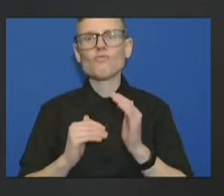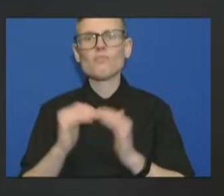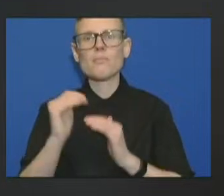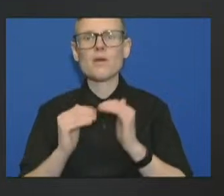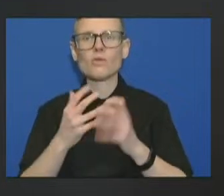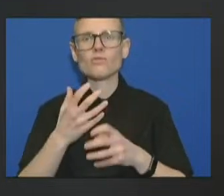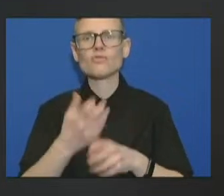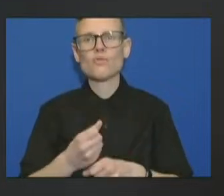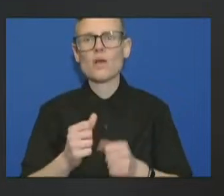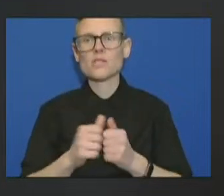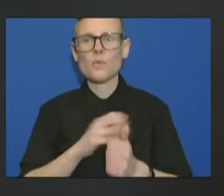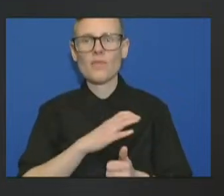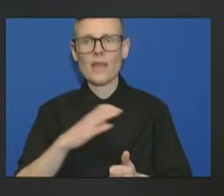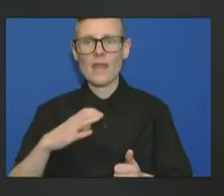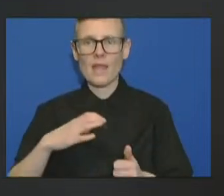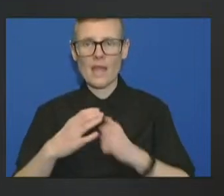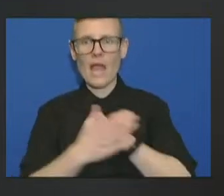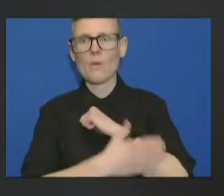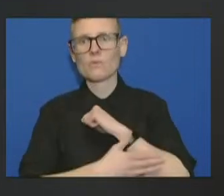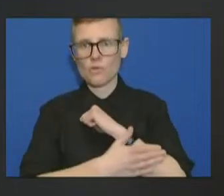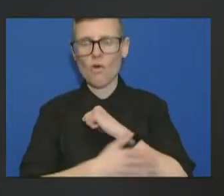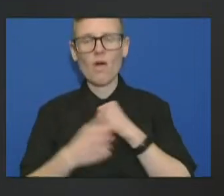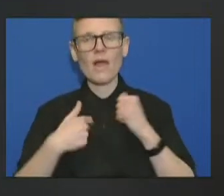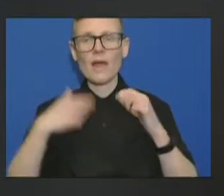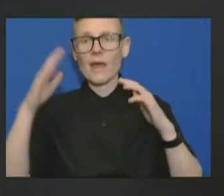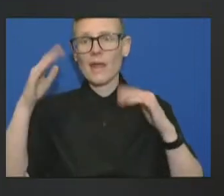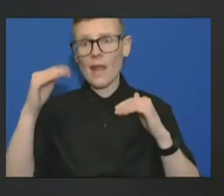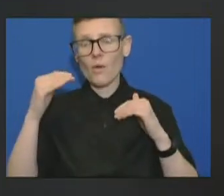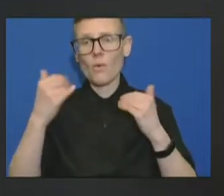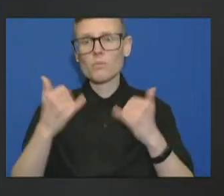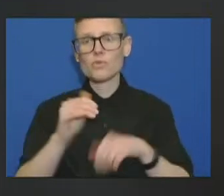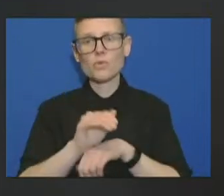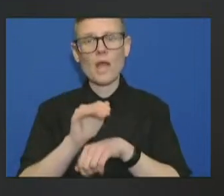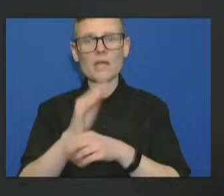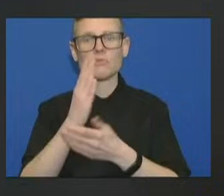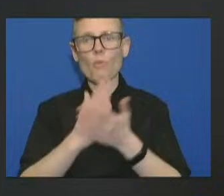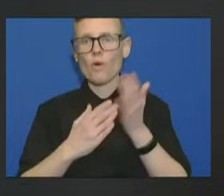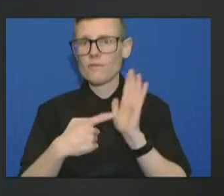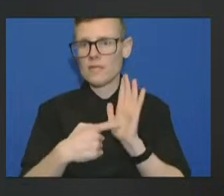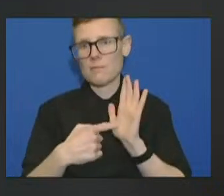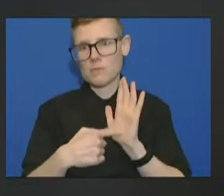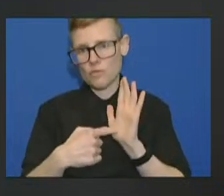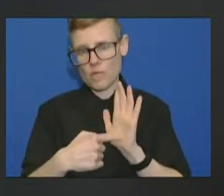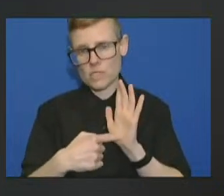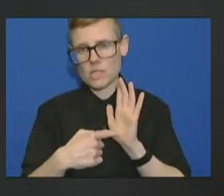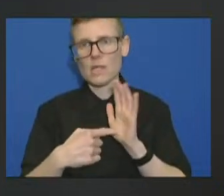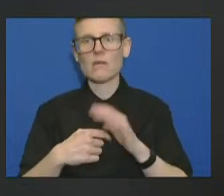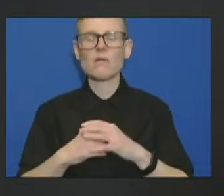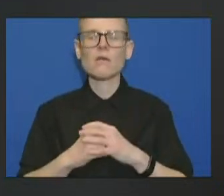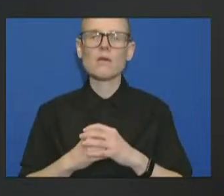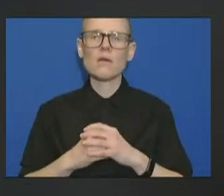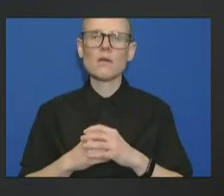about how can the board to rebuild trust with the county